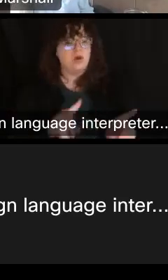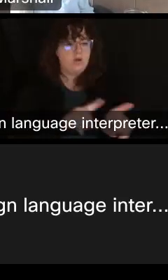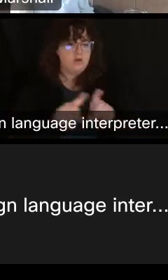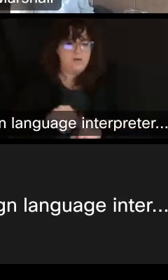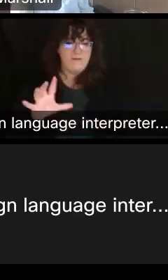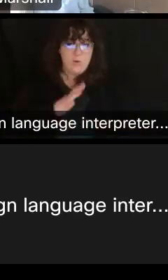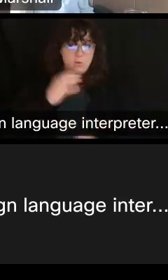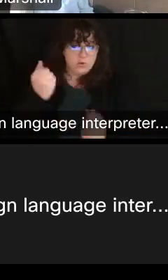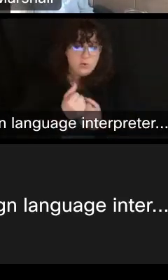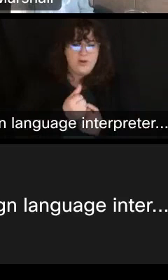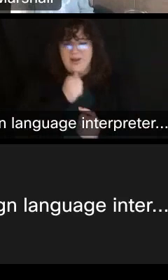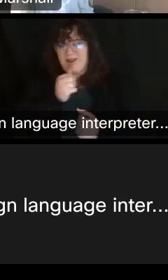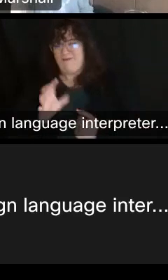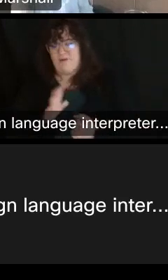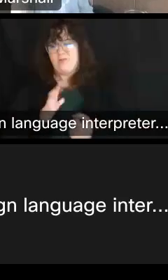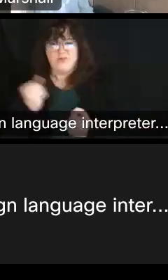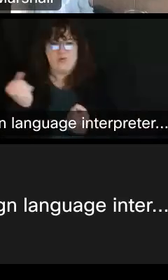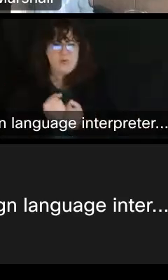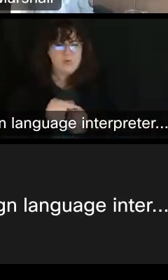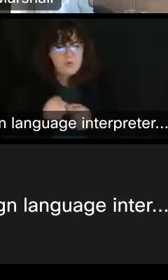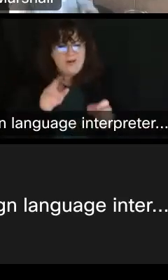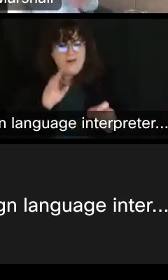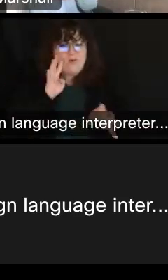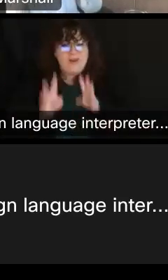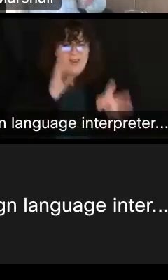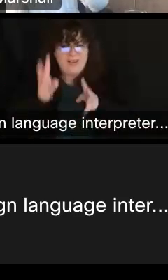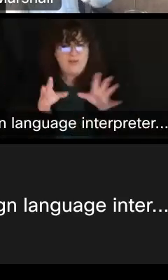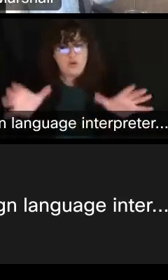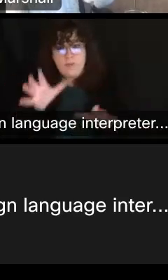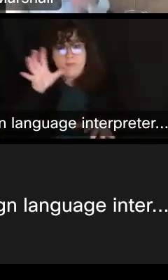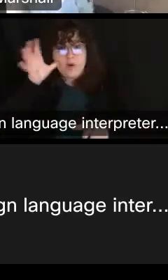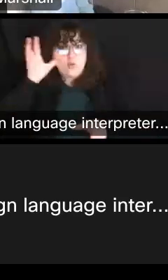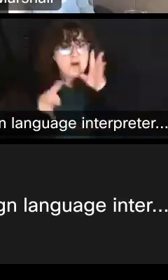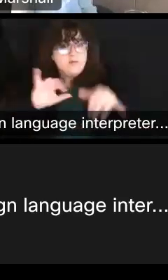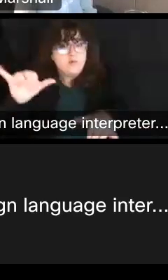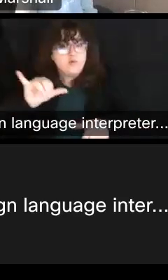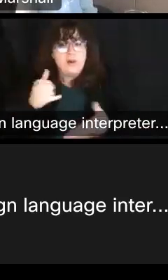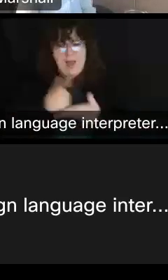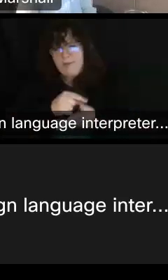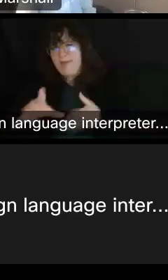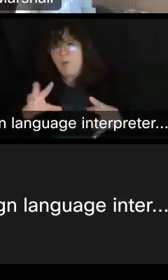Get creative and encourage the parents to be creative. Help them to own that plan and then